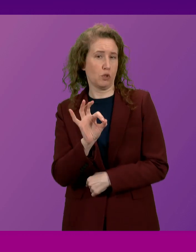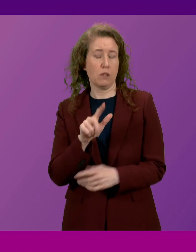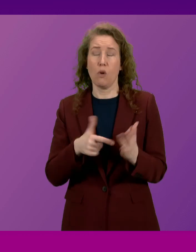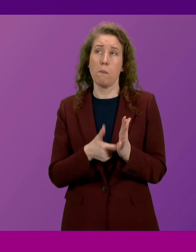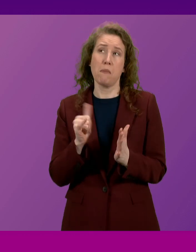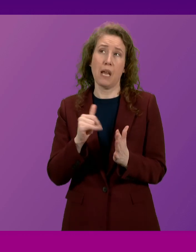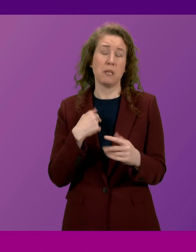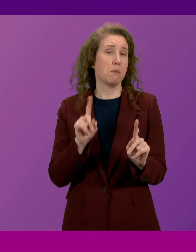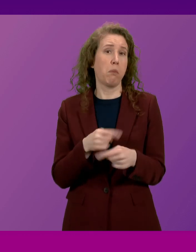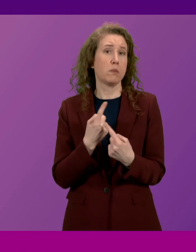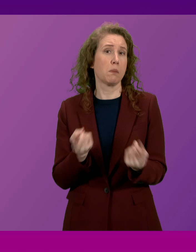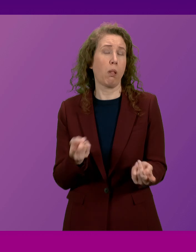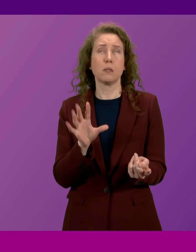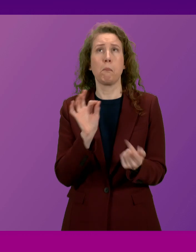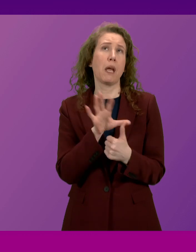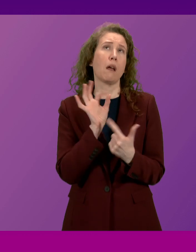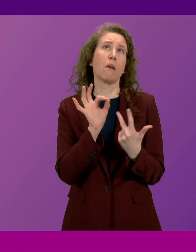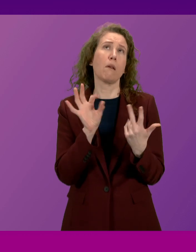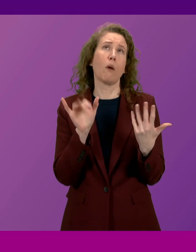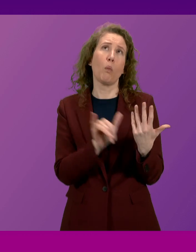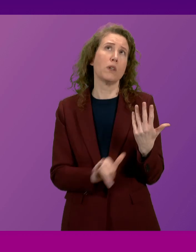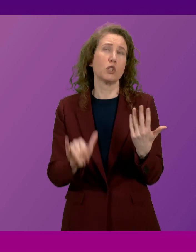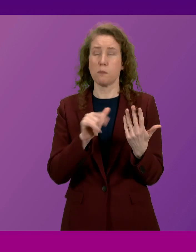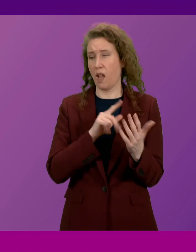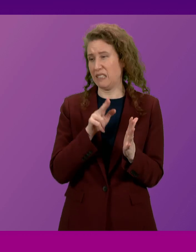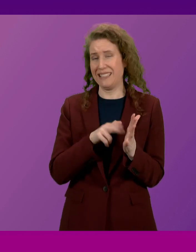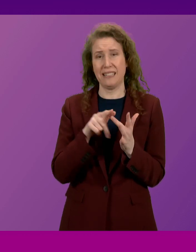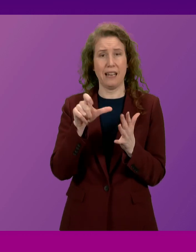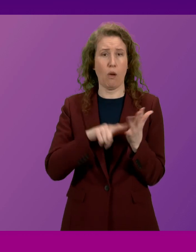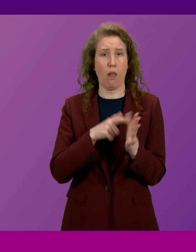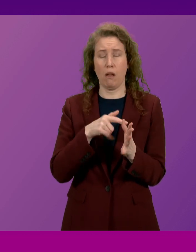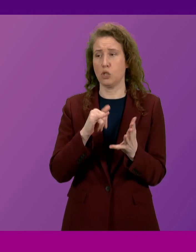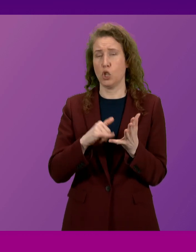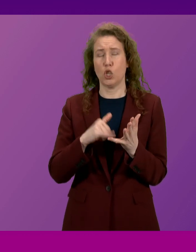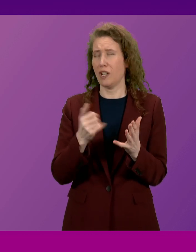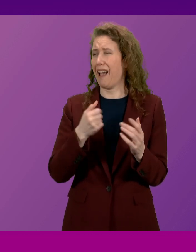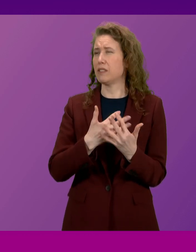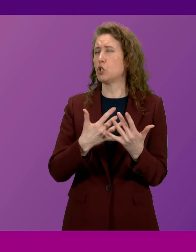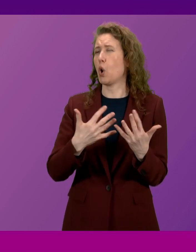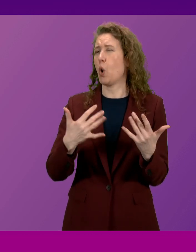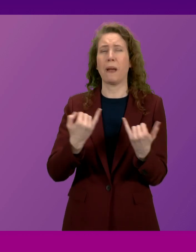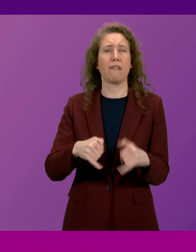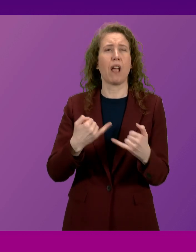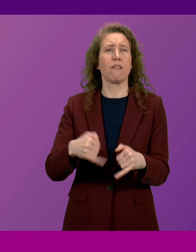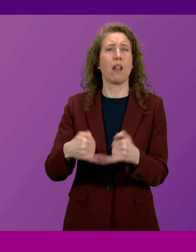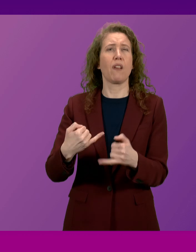impossible to pick from Nicola Sturgeon’s vast back catalogue of failures—so let me help him.